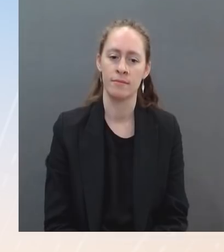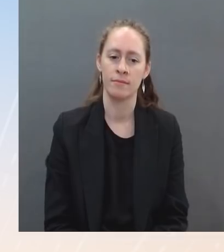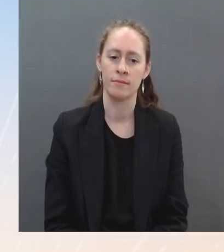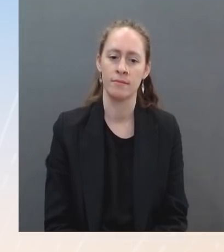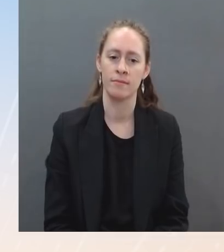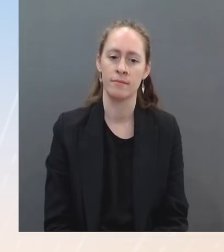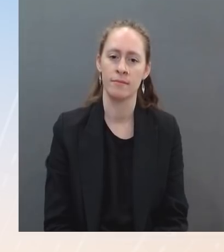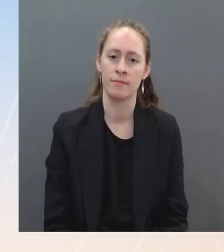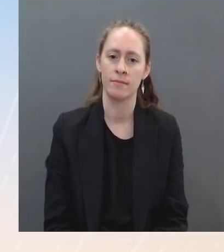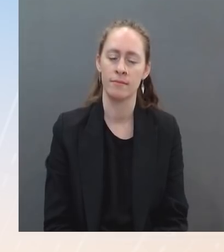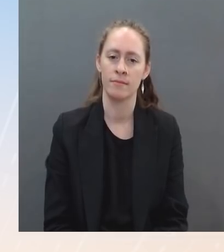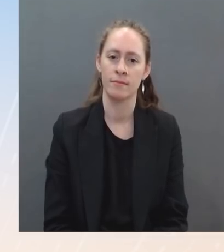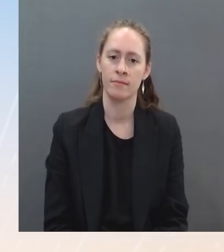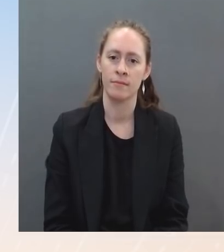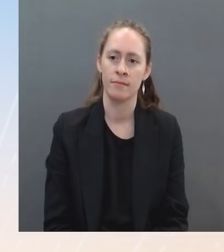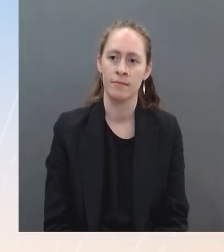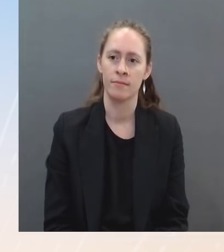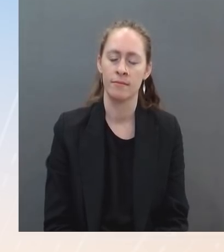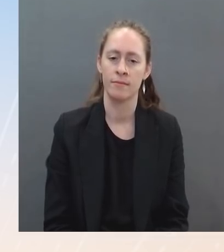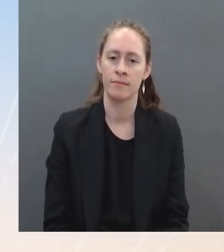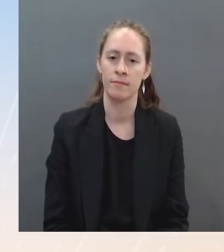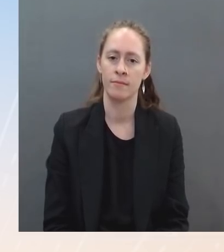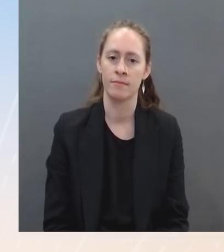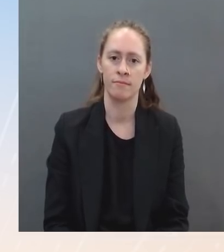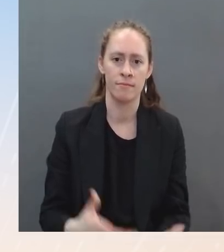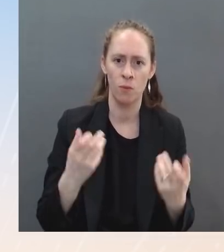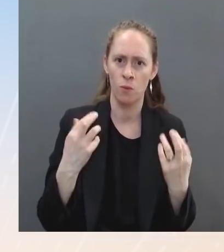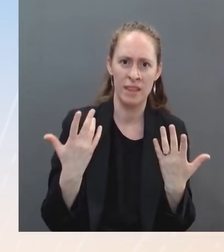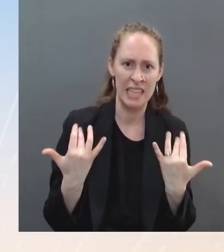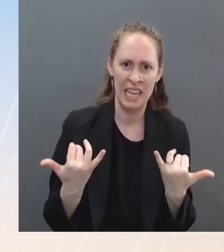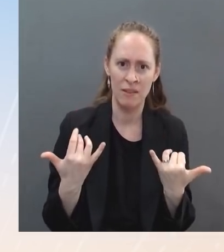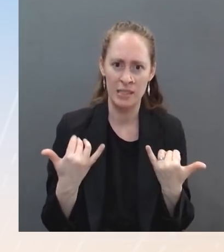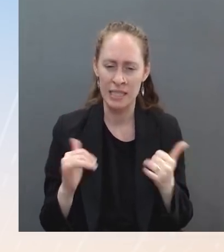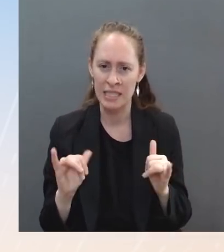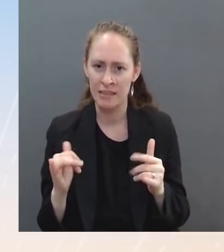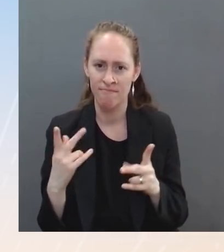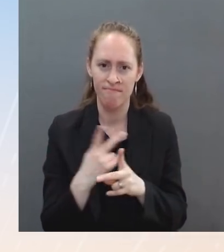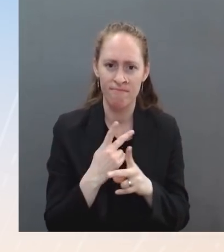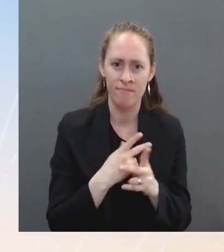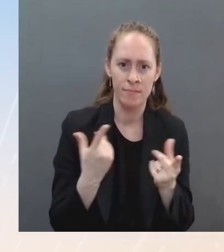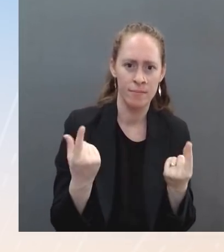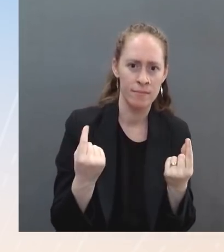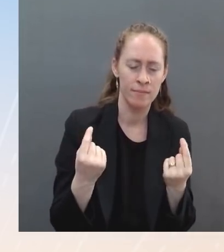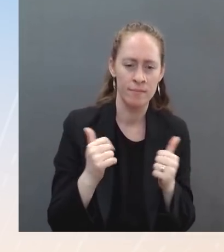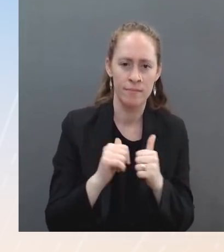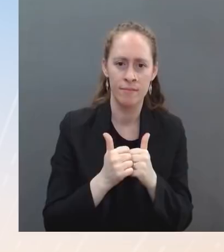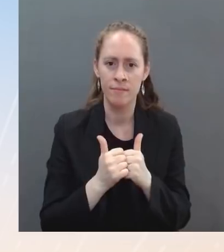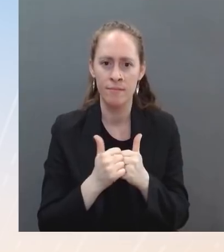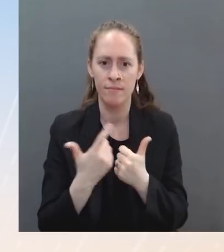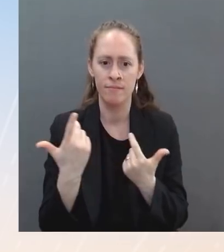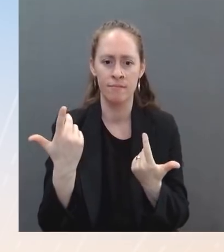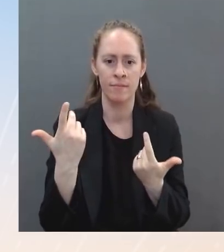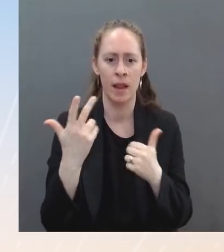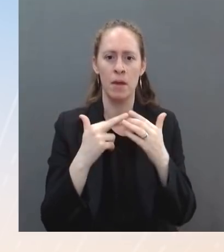and whether, you know, push-and-pull with those executive actions might help or hurt that effort? Ms. Bedingfield: Well, I don't have